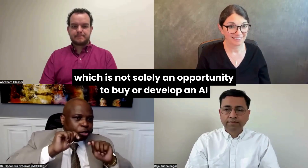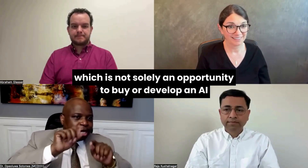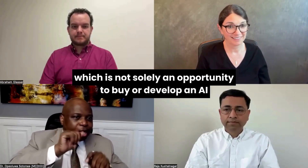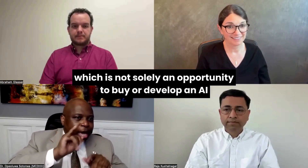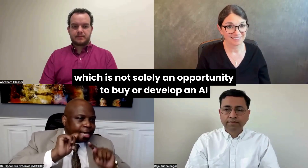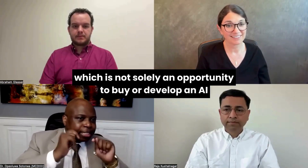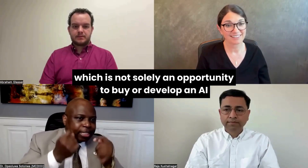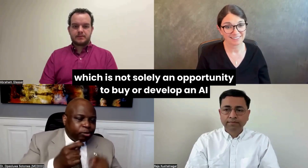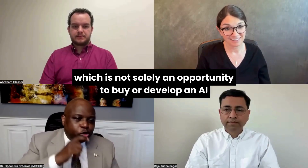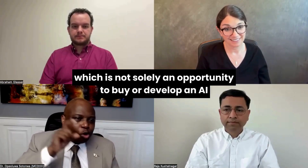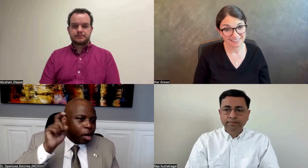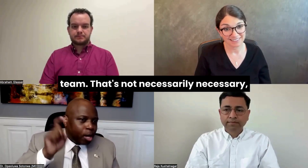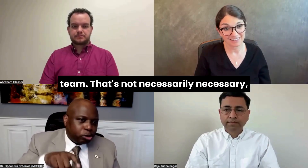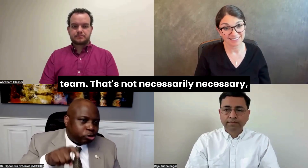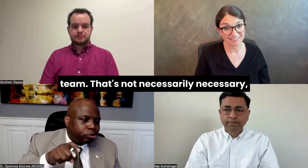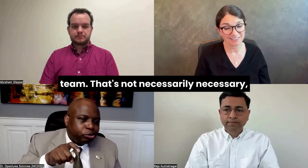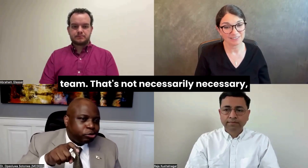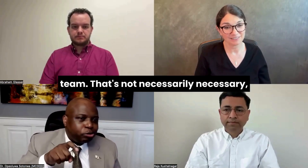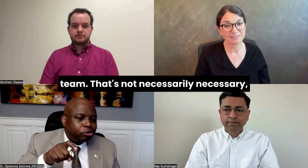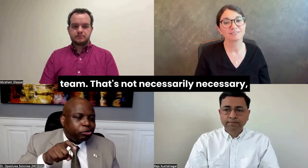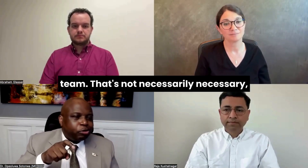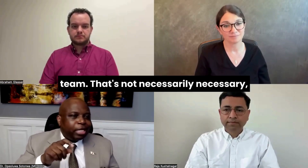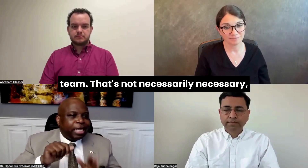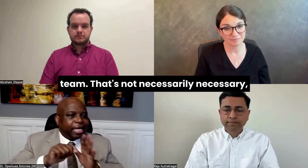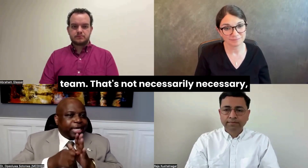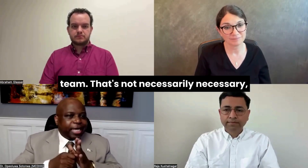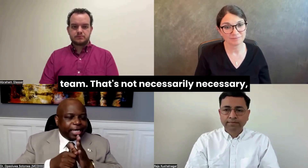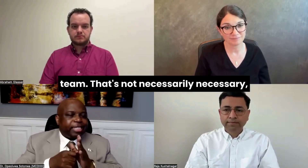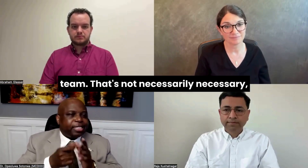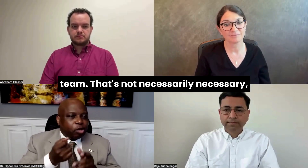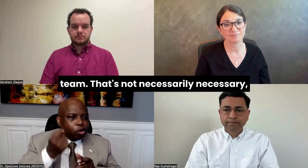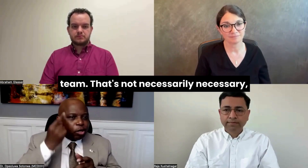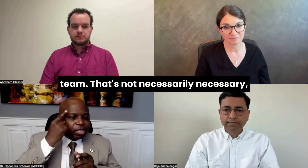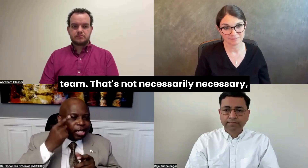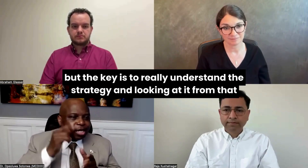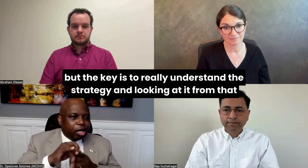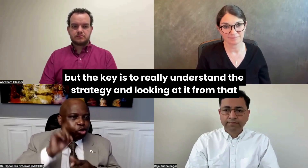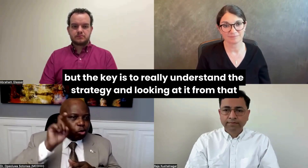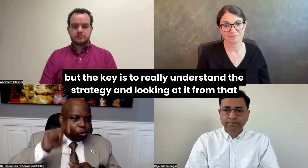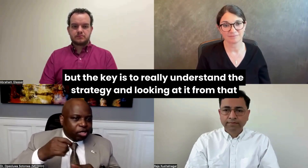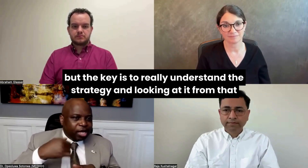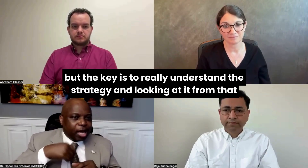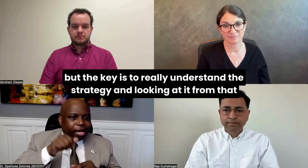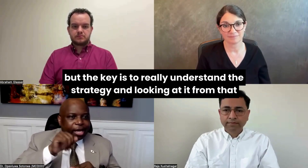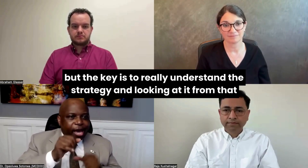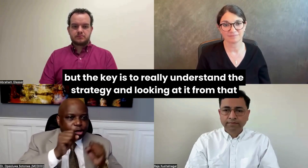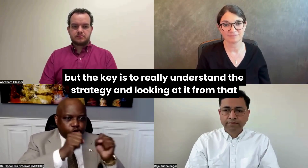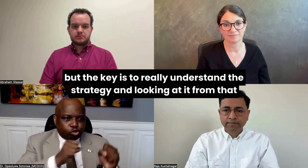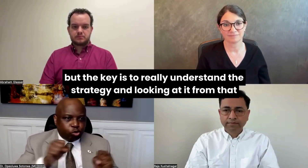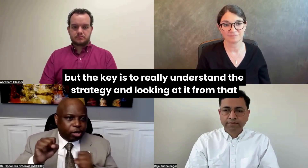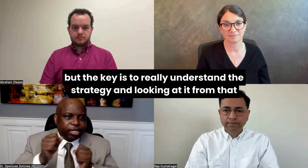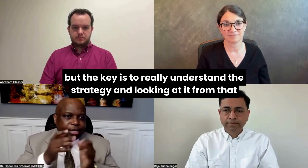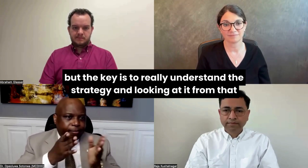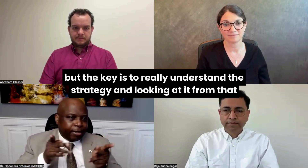team. That's not necessarily necessary, but the key is to really understand the strategy and looking at it from that